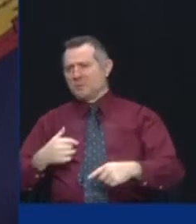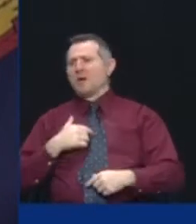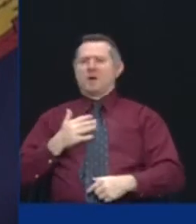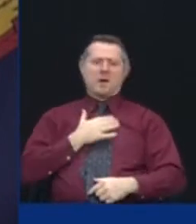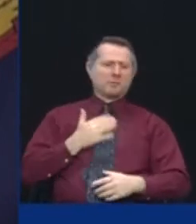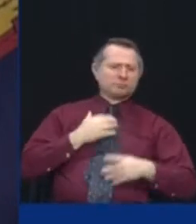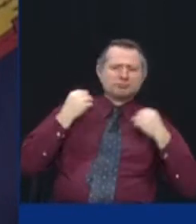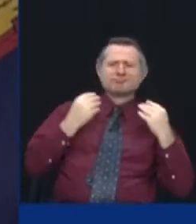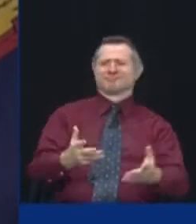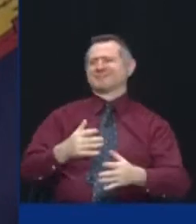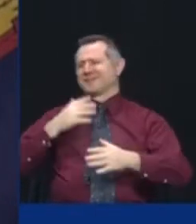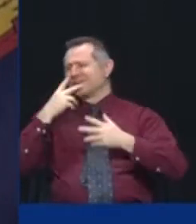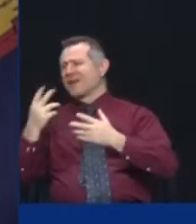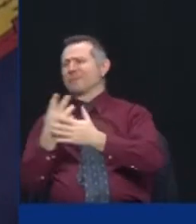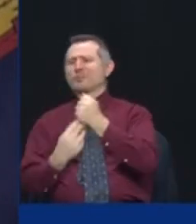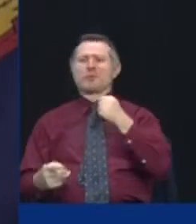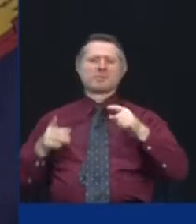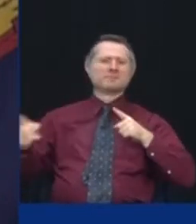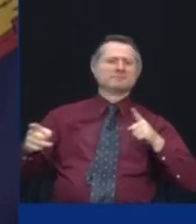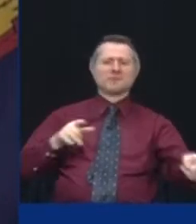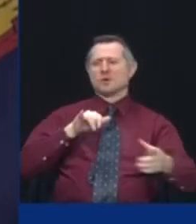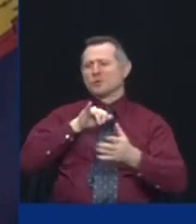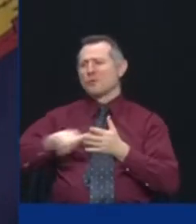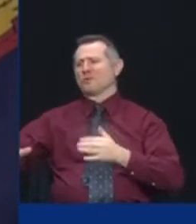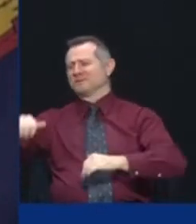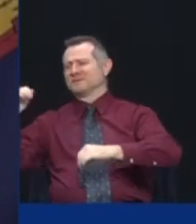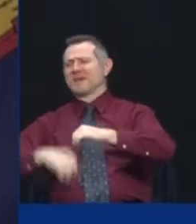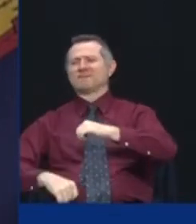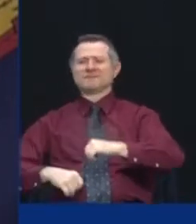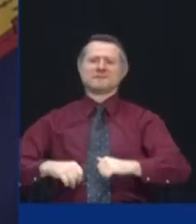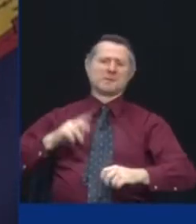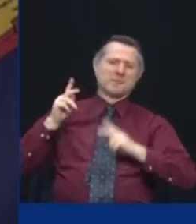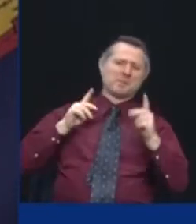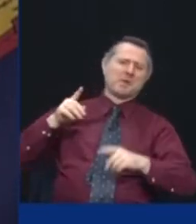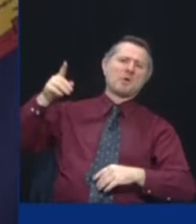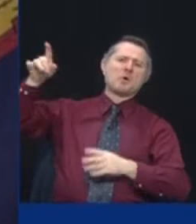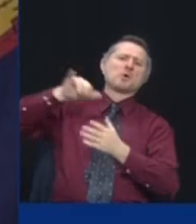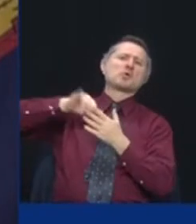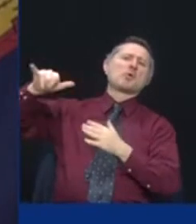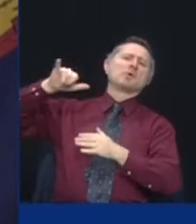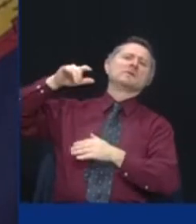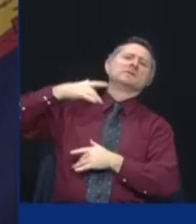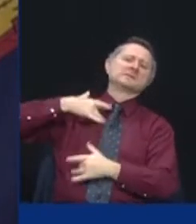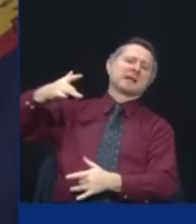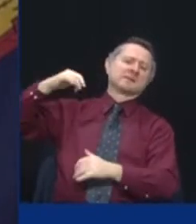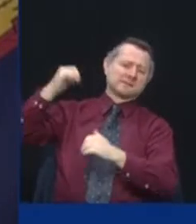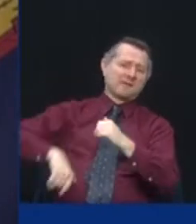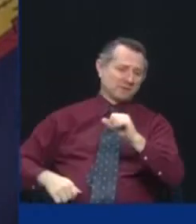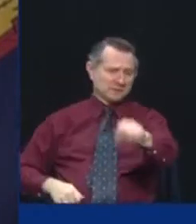AND, AGAIN, I THANK THEM FOR THEIR GENEROSITY. AND I THANK THEM FOR BEING NEW